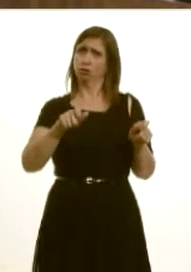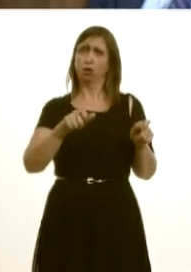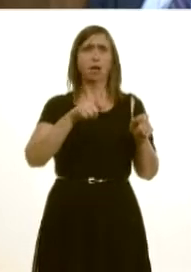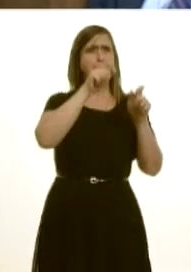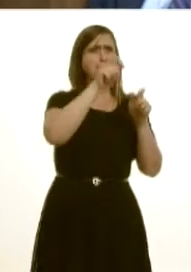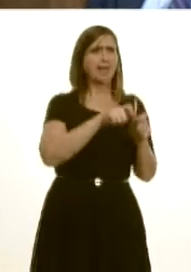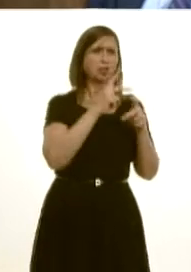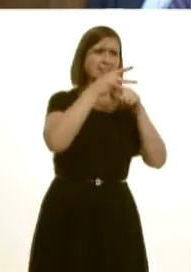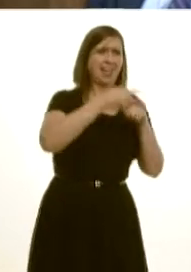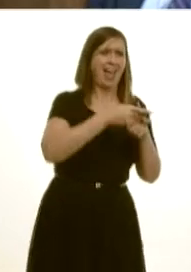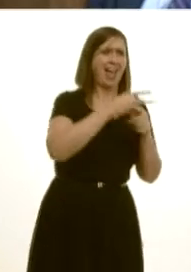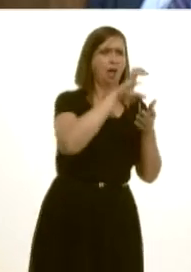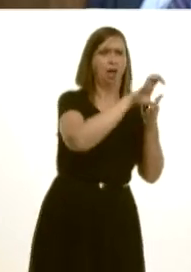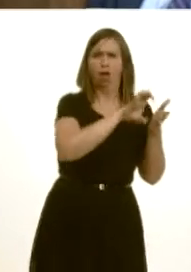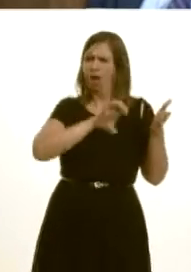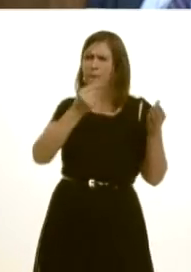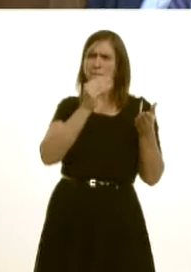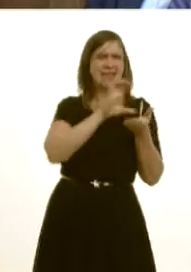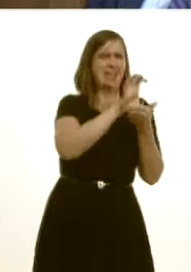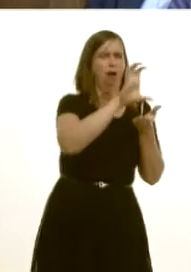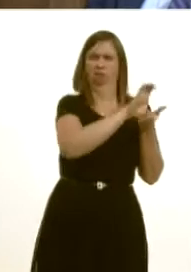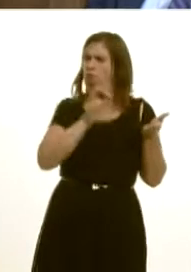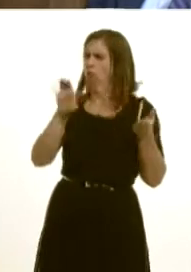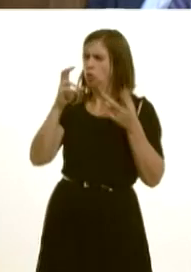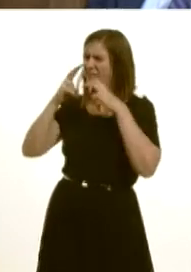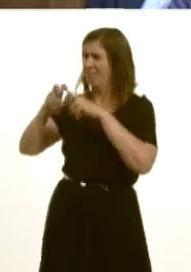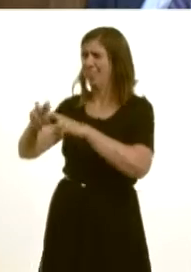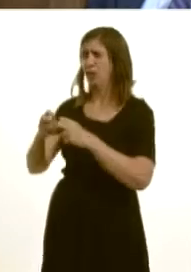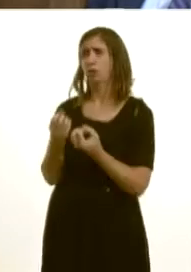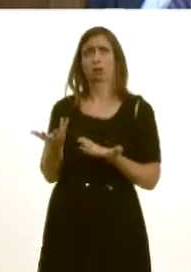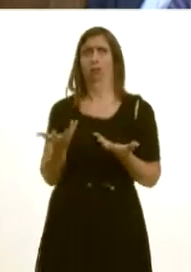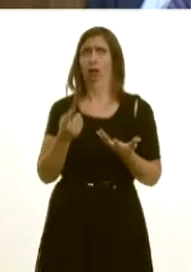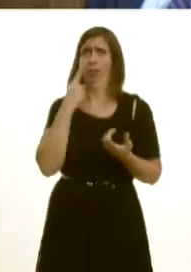to some kind of investigation. I know that the phrase used was ‘imminent meltdown’.